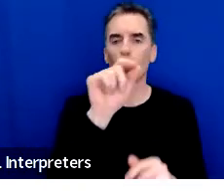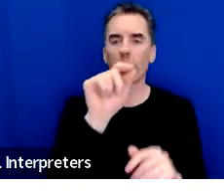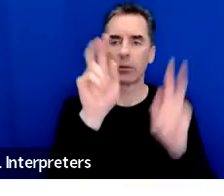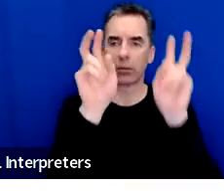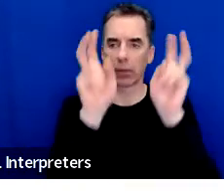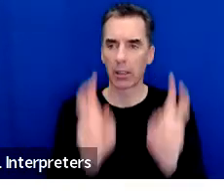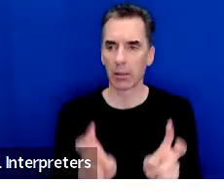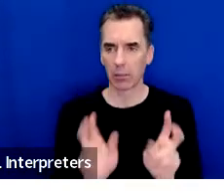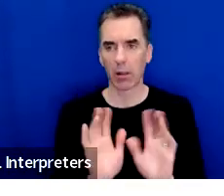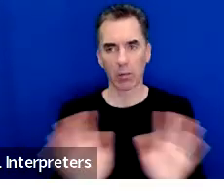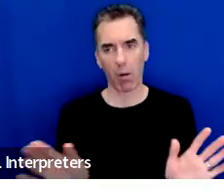If you if a book that